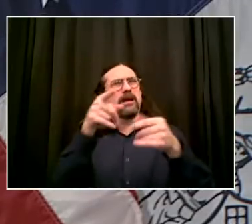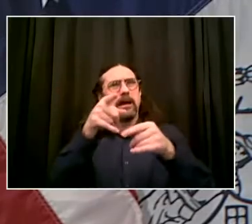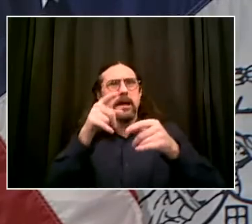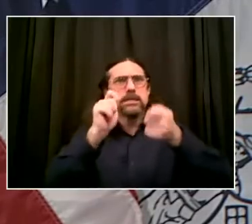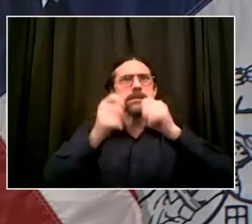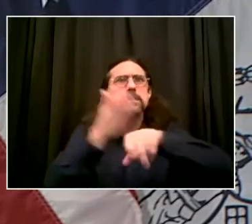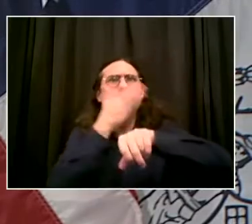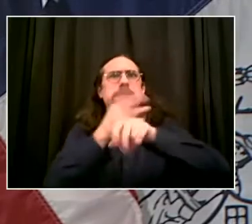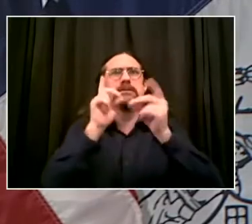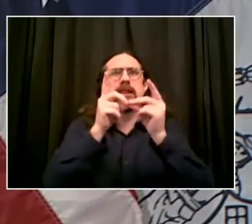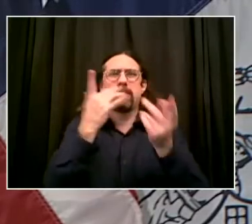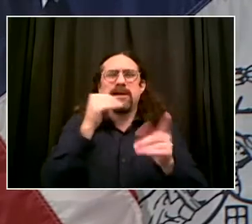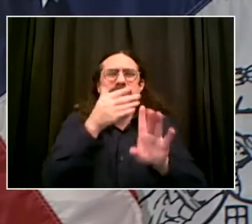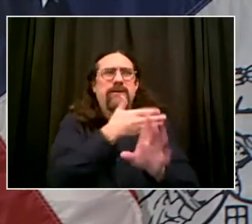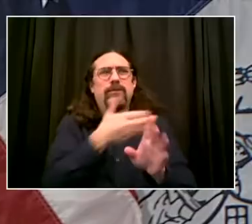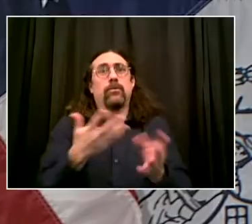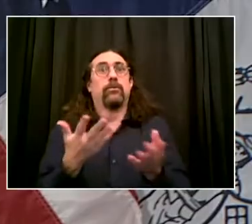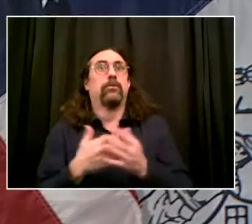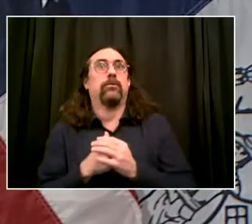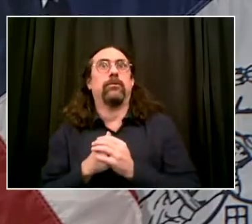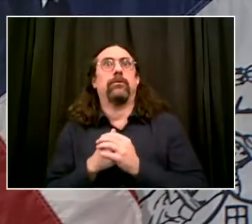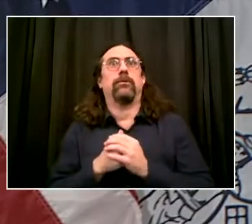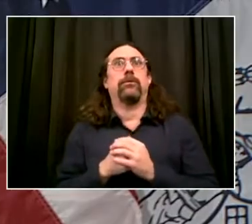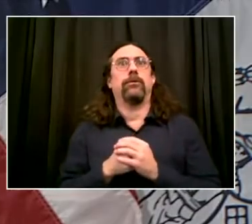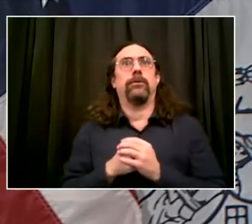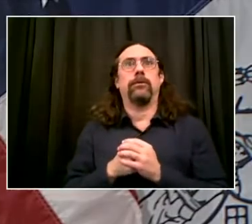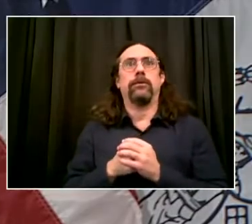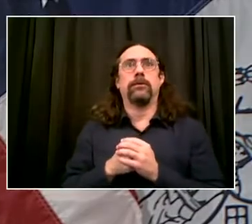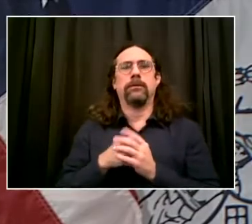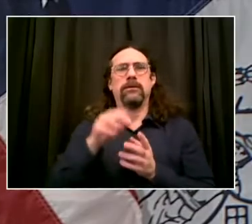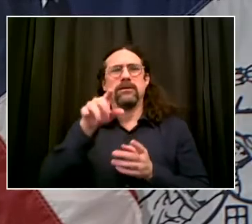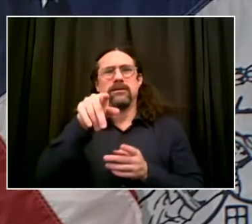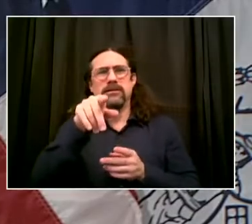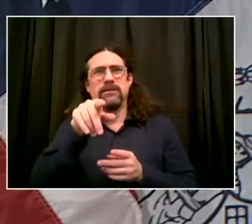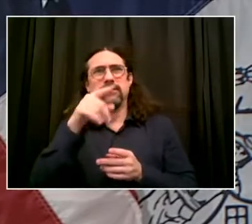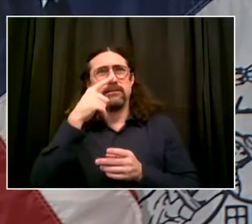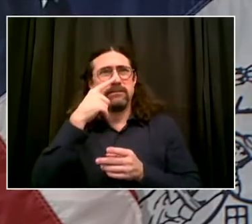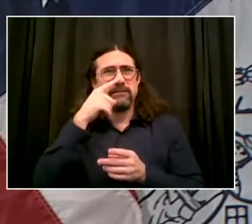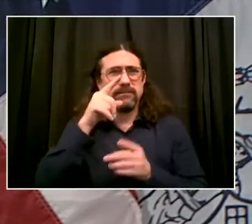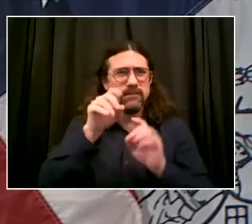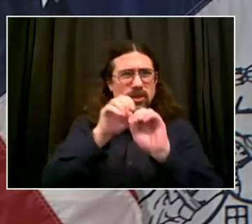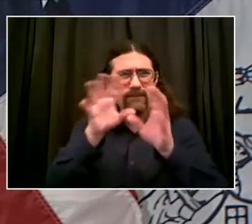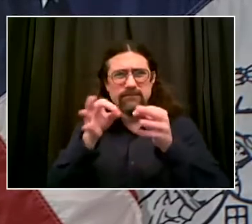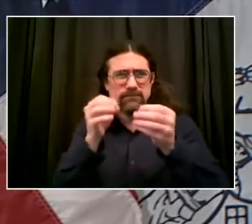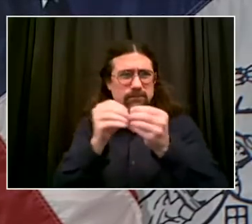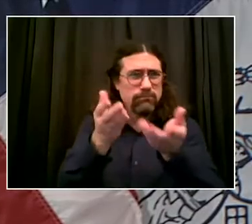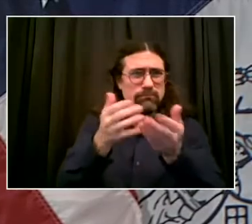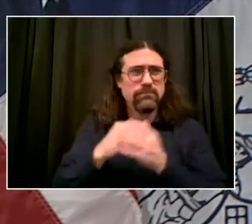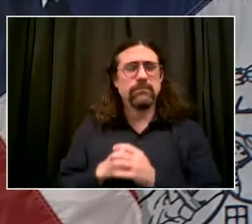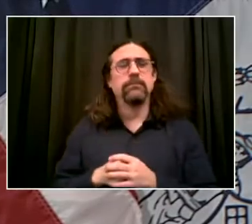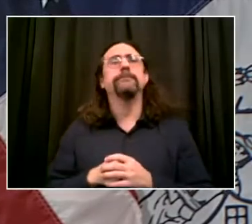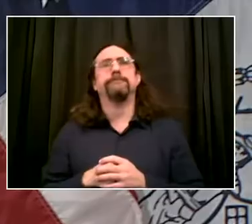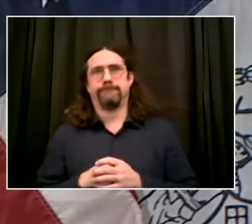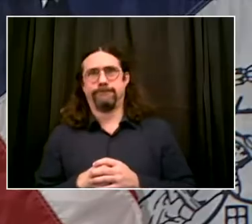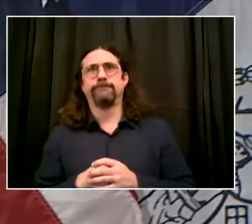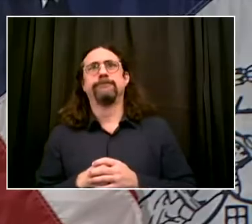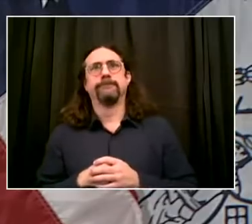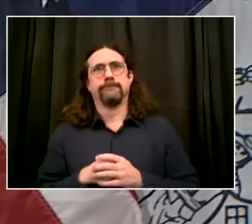BECAUSE I TOTALLY BELIEVE NOTHING IS AS GOOD D S AIIN PERRSON ALERNING AND I ALSO TOTALLY BELIEVE THAT BECAUSE WE